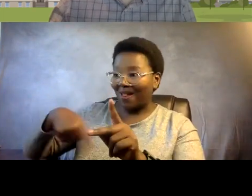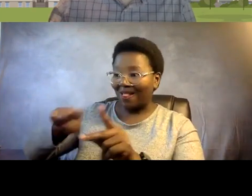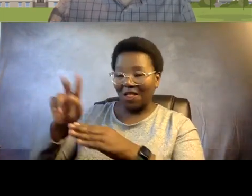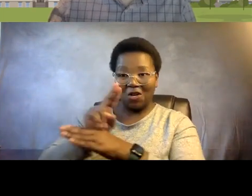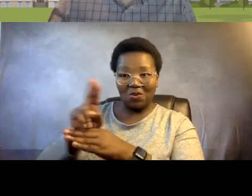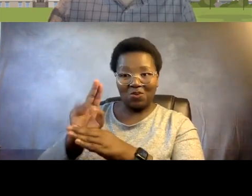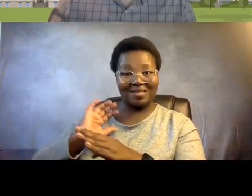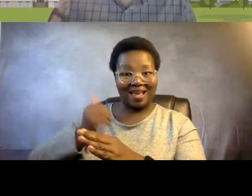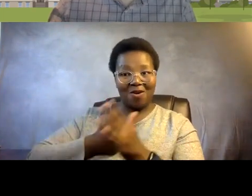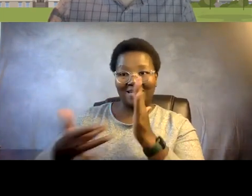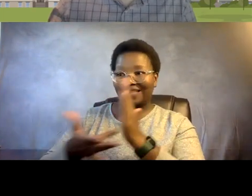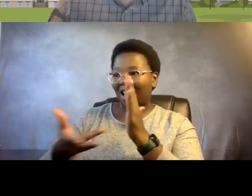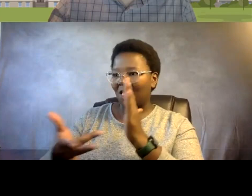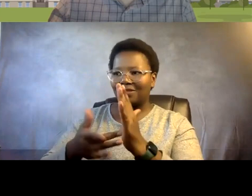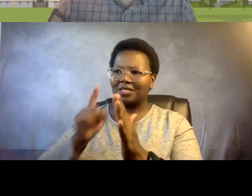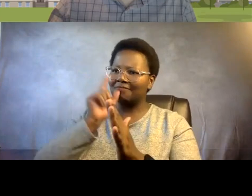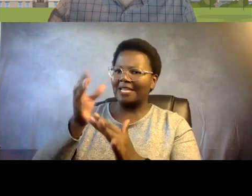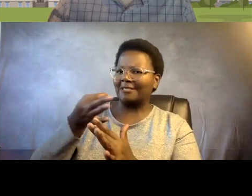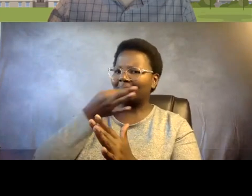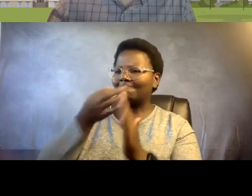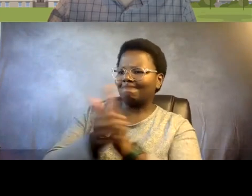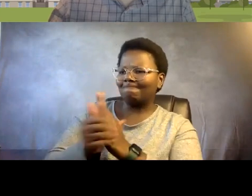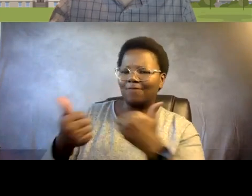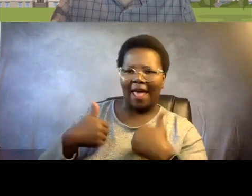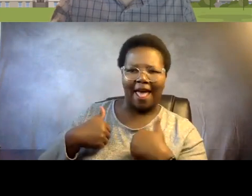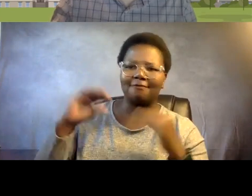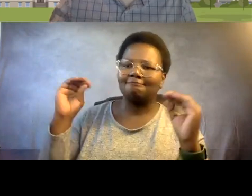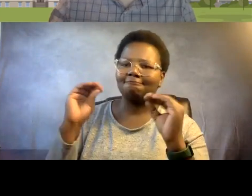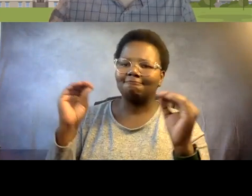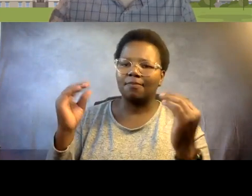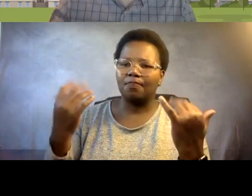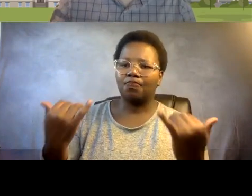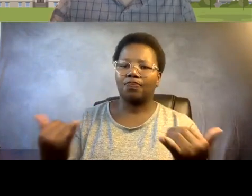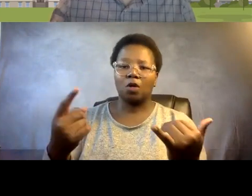you know, if you come to a level of expertise in a screen reader where you can work around issues,